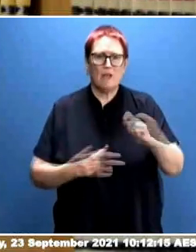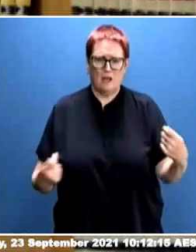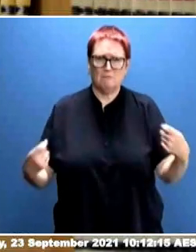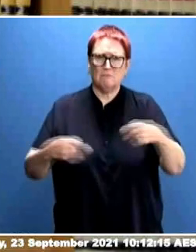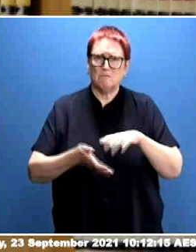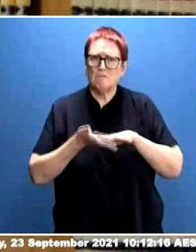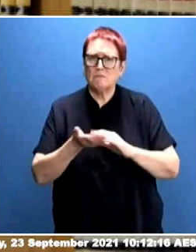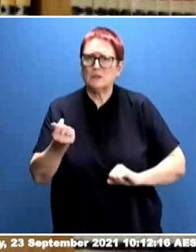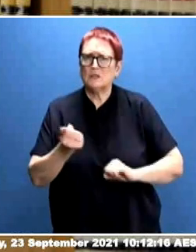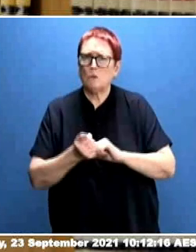to the life of our country.